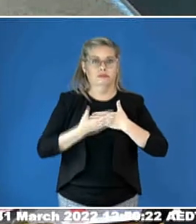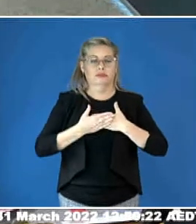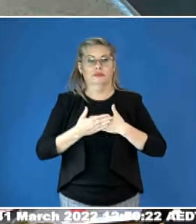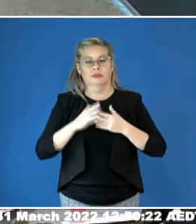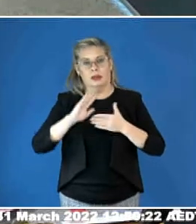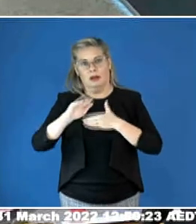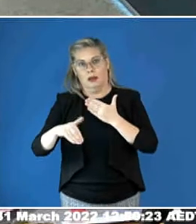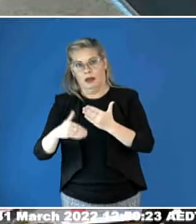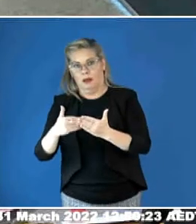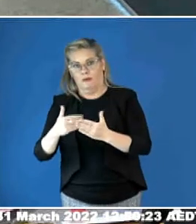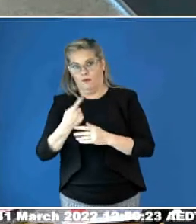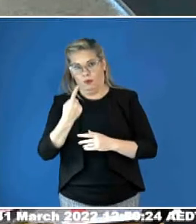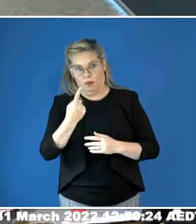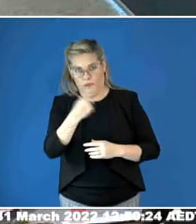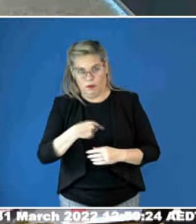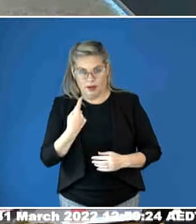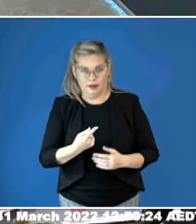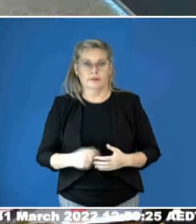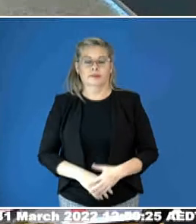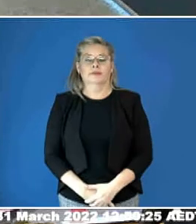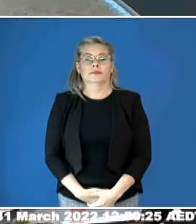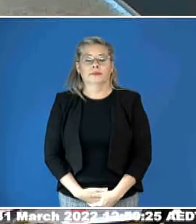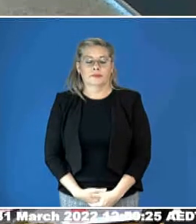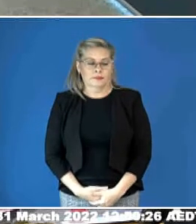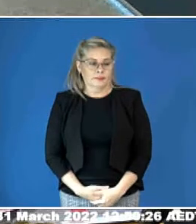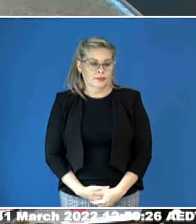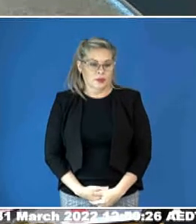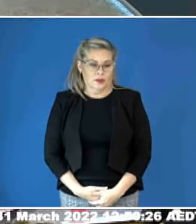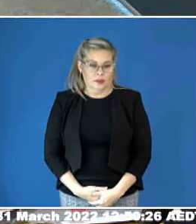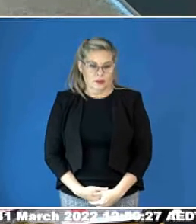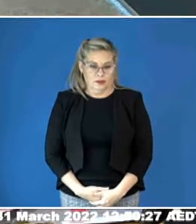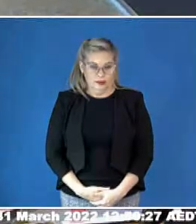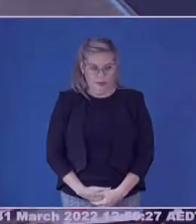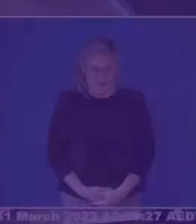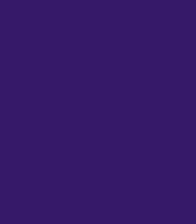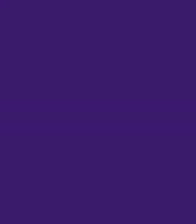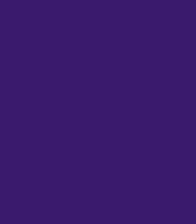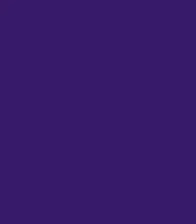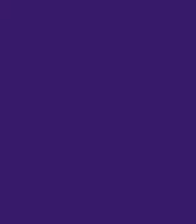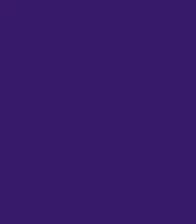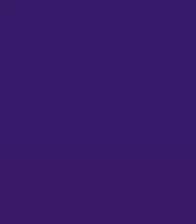The Royal Commission is adjourned. The Royal Commission